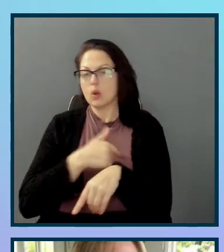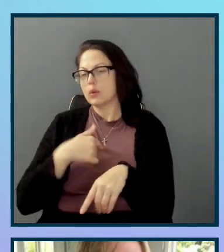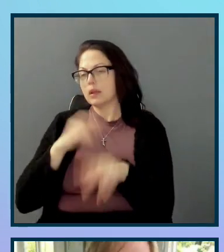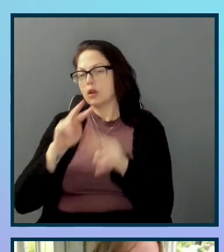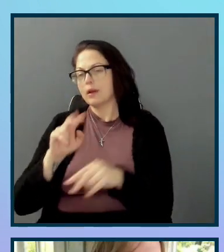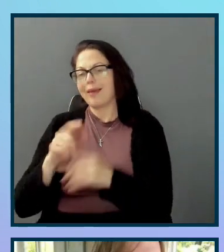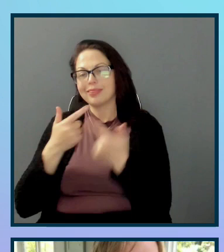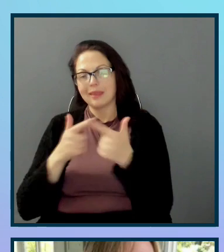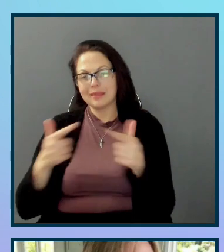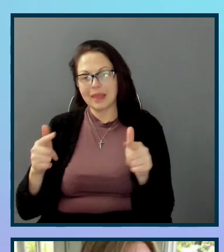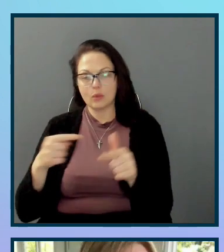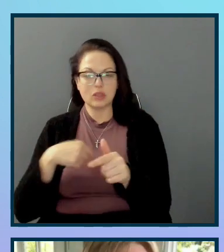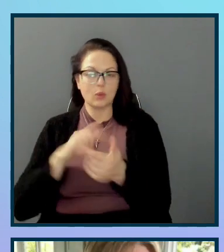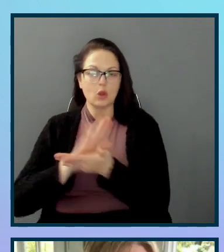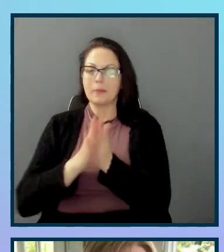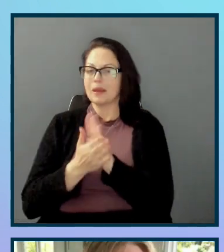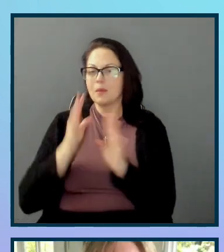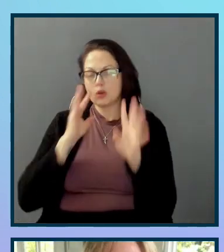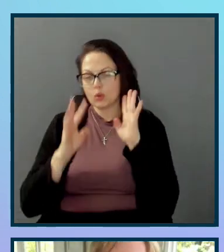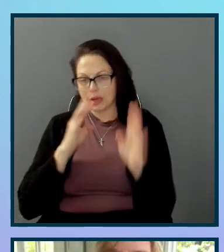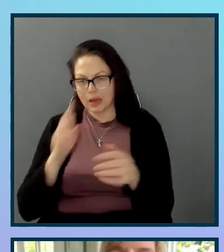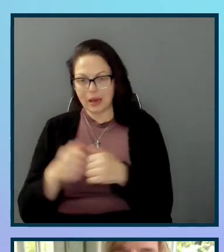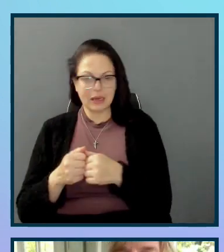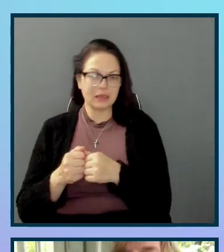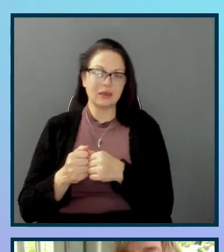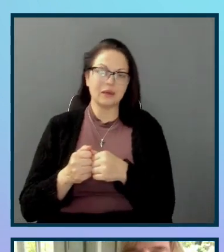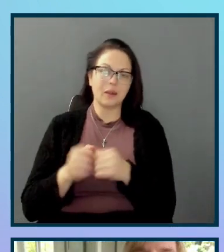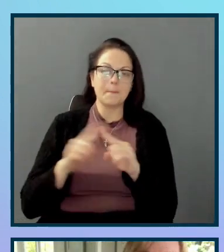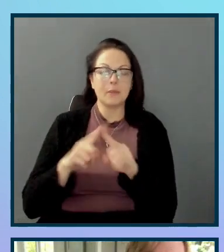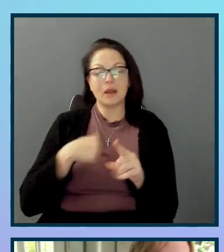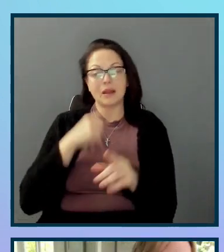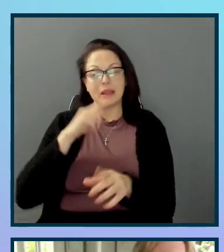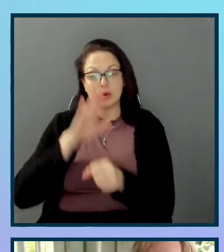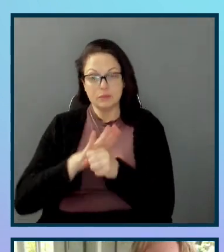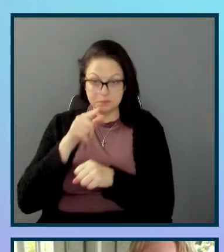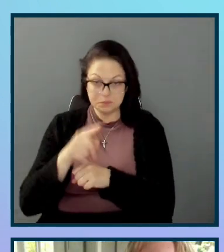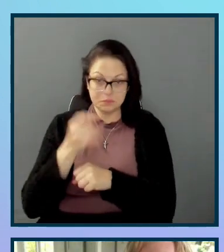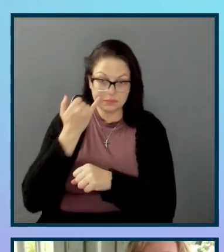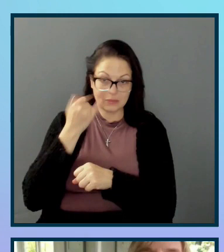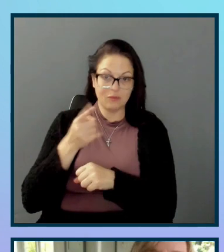and this is where we don't become creative anymore, it gets a little cryptic, but I guarantee you, if you're gonna scale yourself a designer,